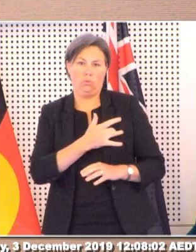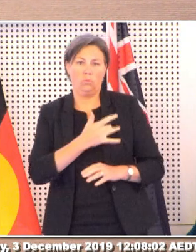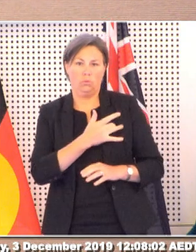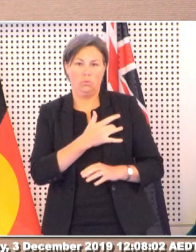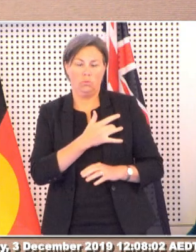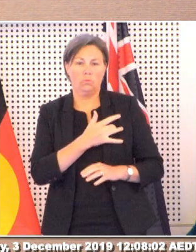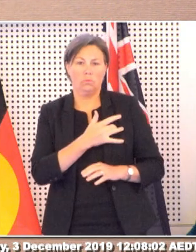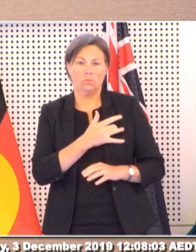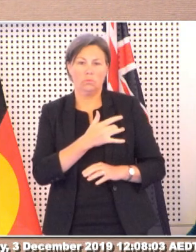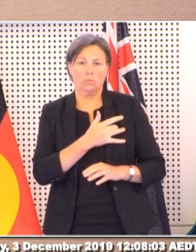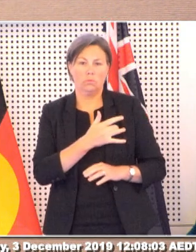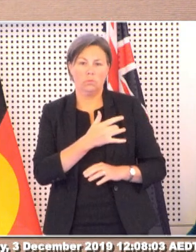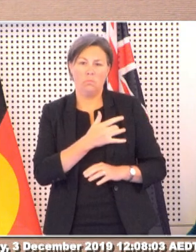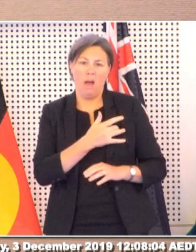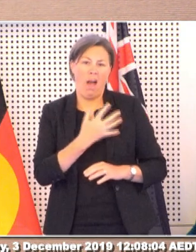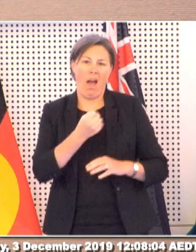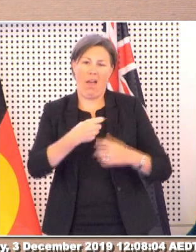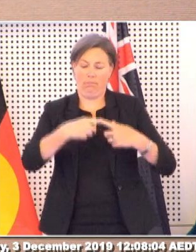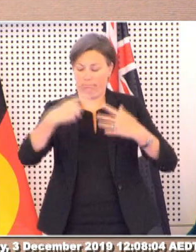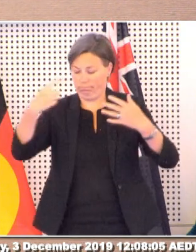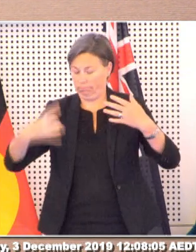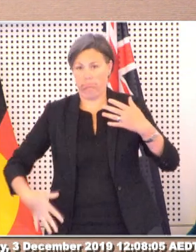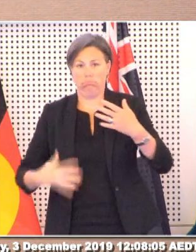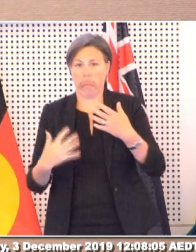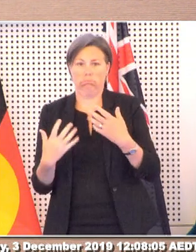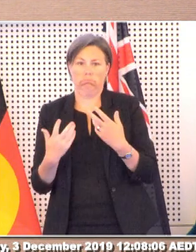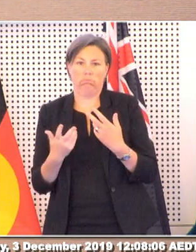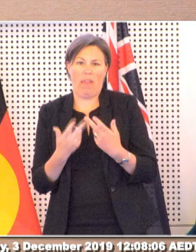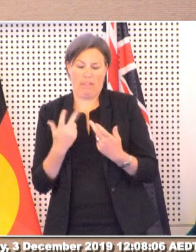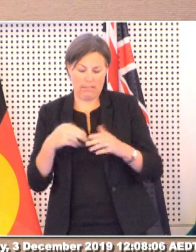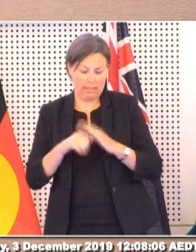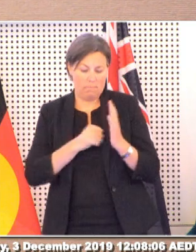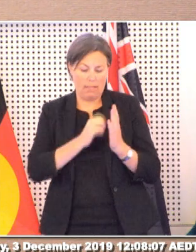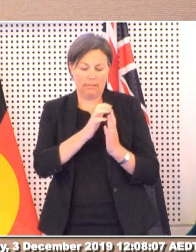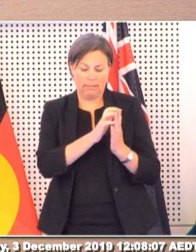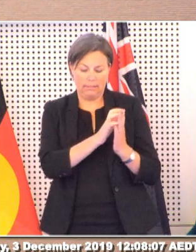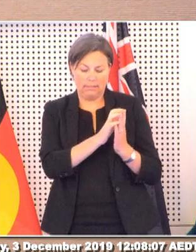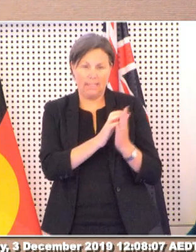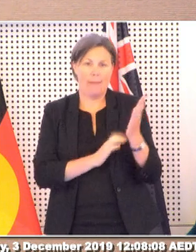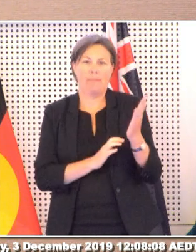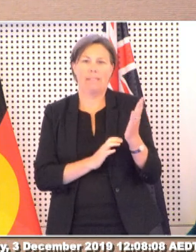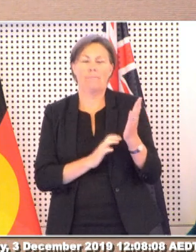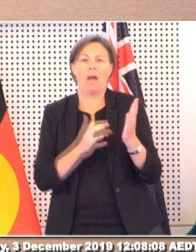there’s another catalogue of abuses that are tabled in there as well that – that aren’t part of that – that number.